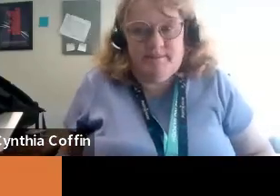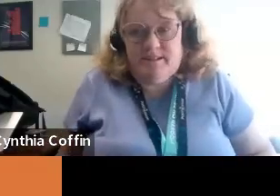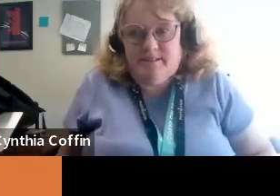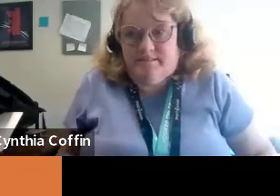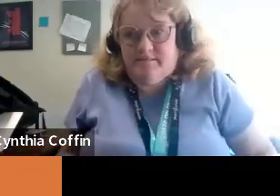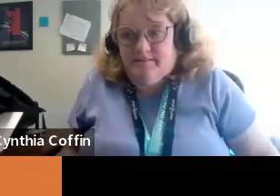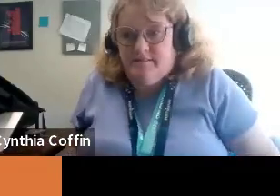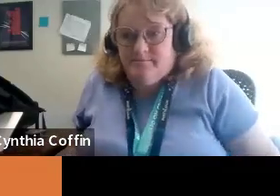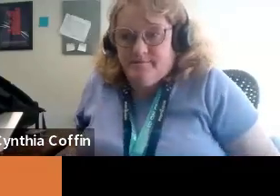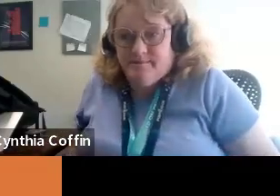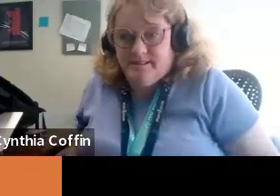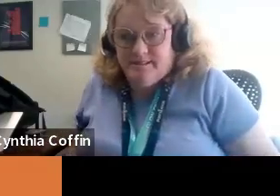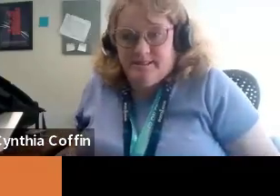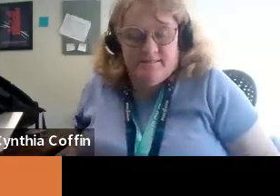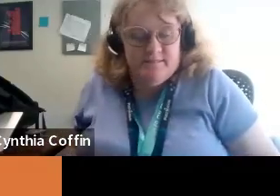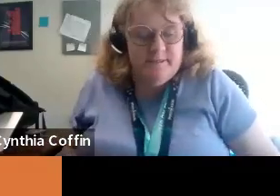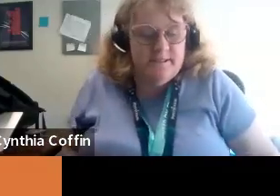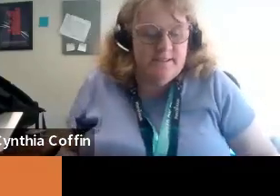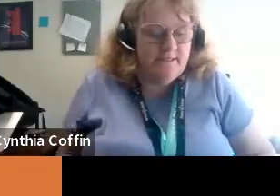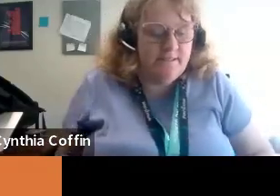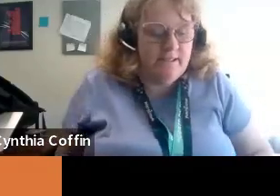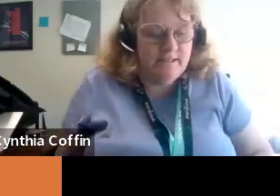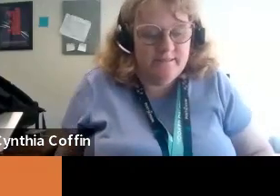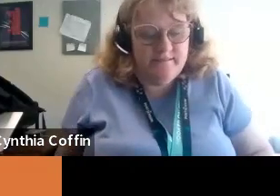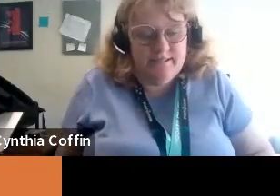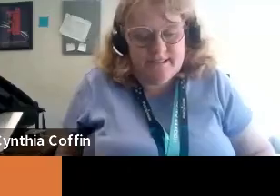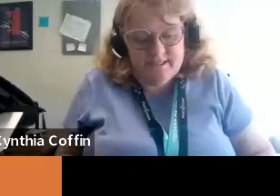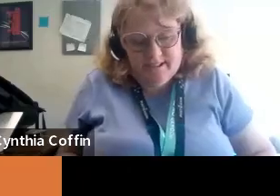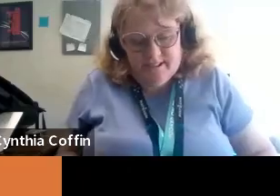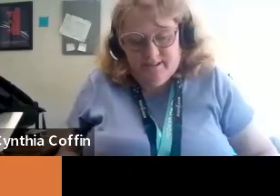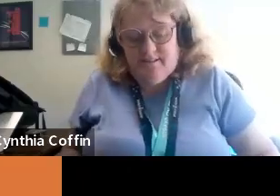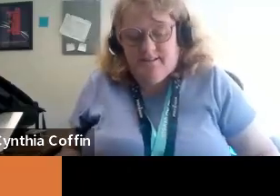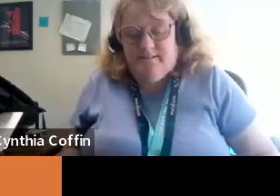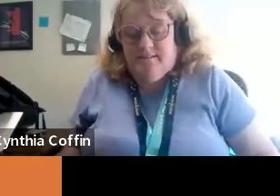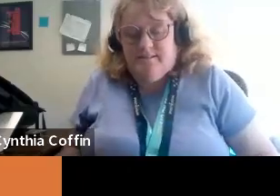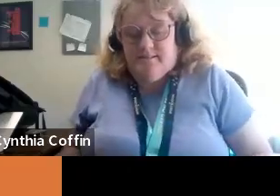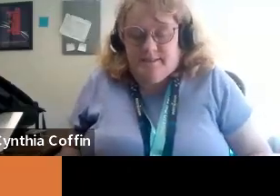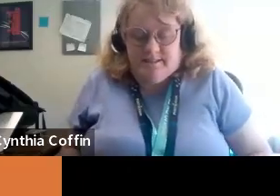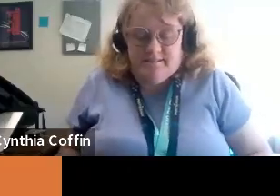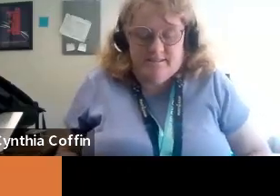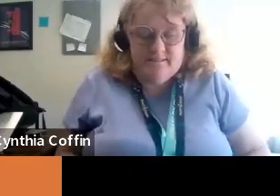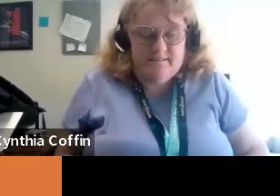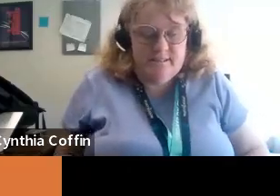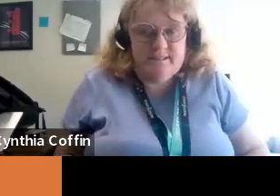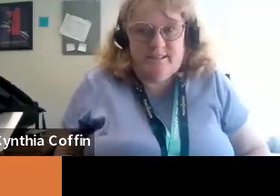everybody but it's a trend and something I have seen professionally.